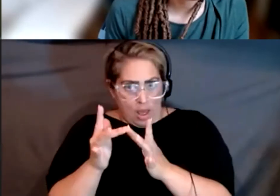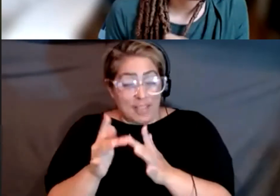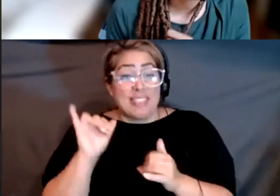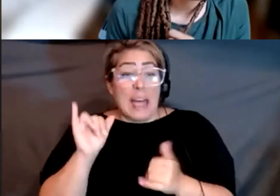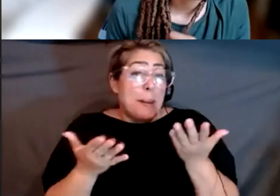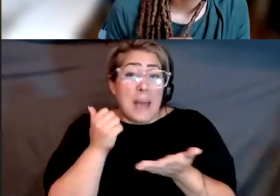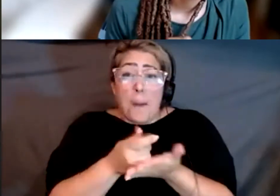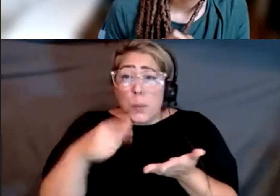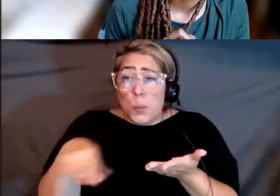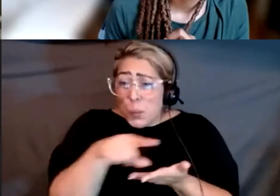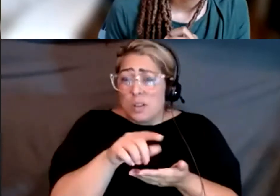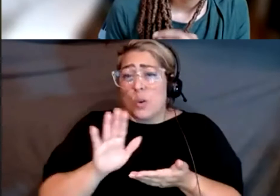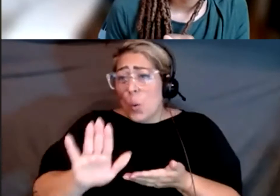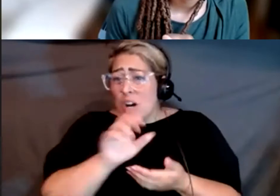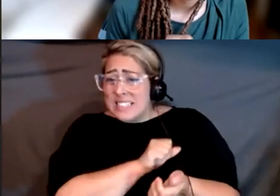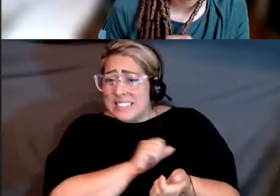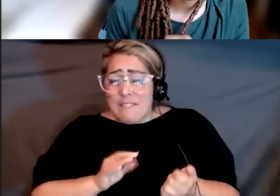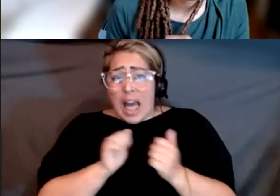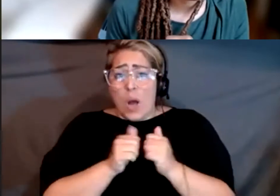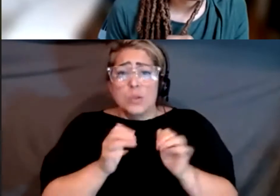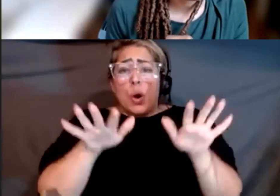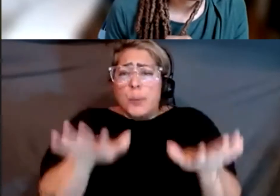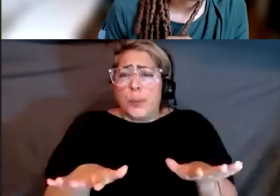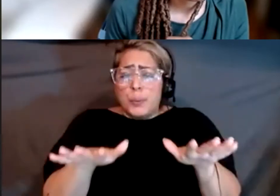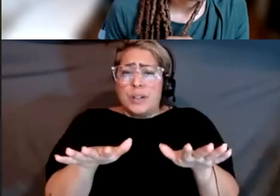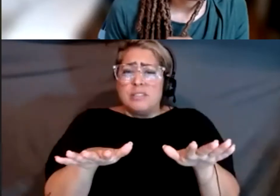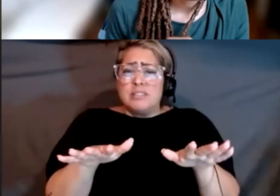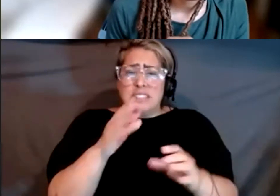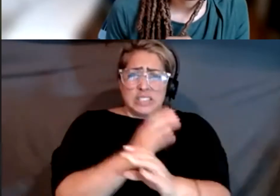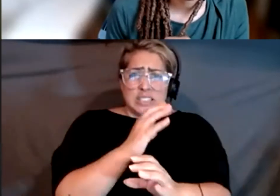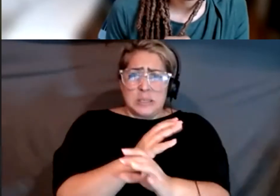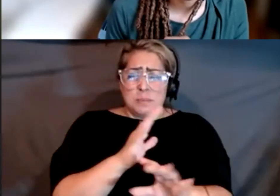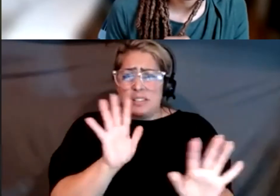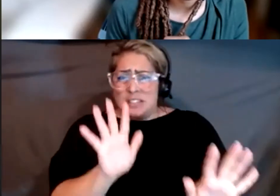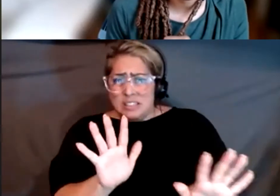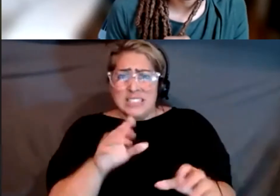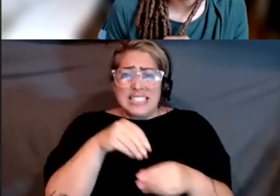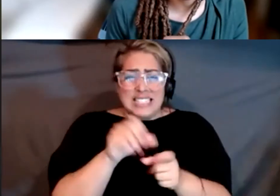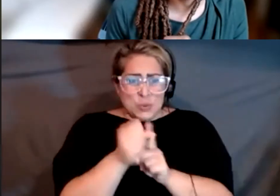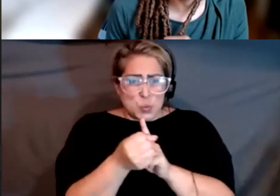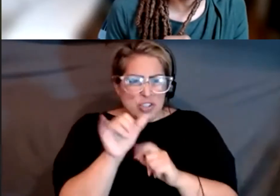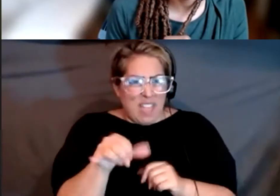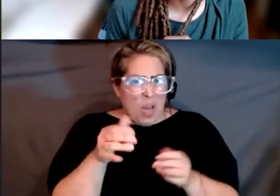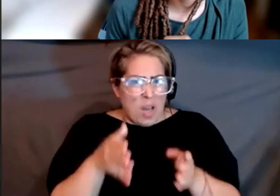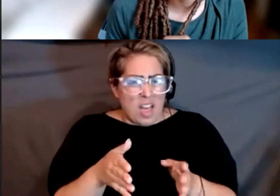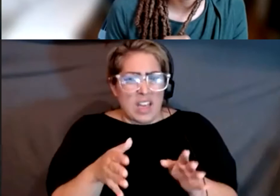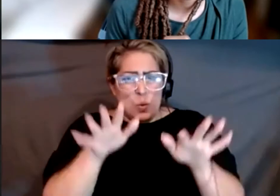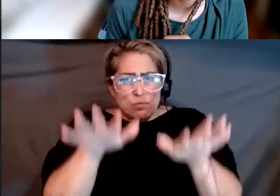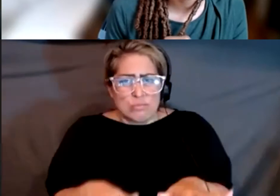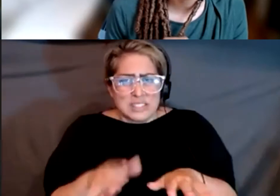But what I have been saying is I don't want any of our workers. Cultural workers.